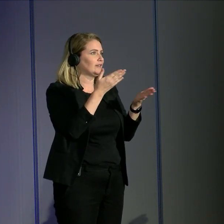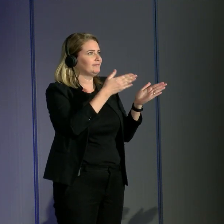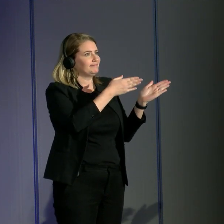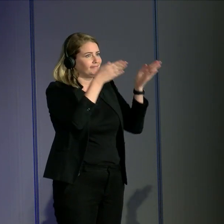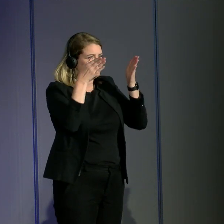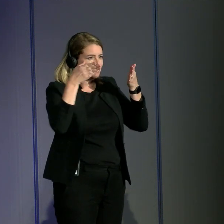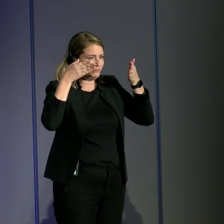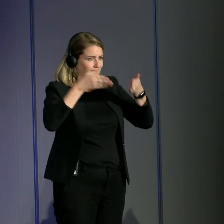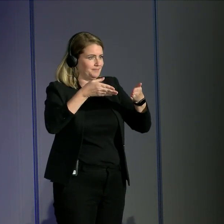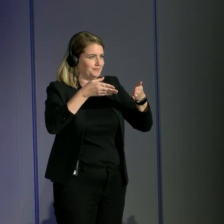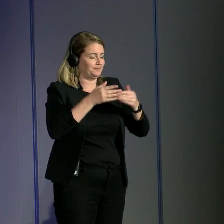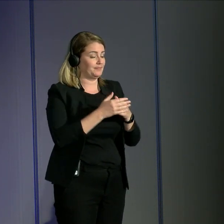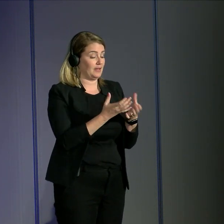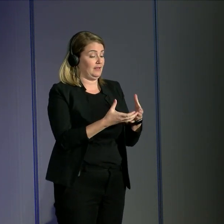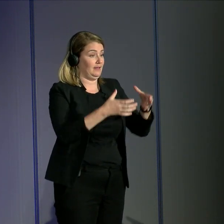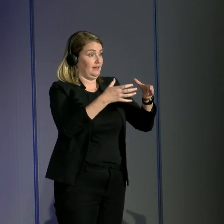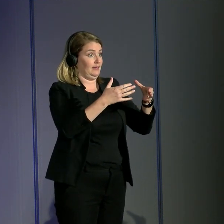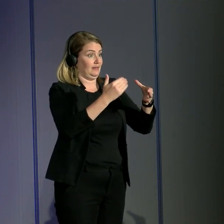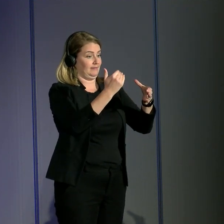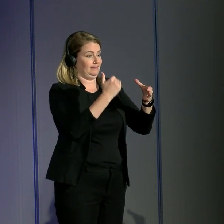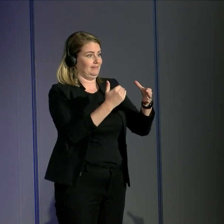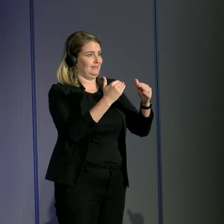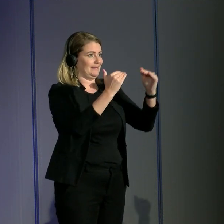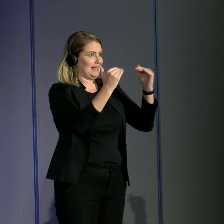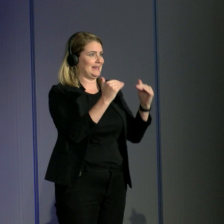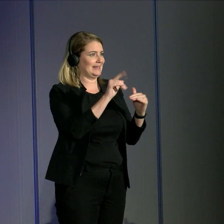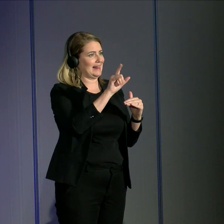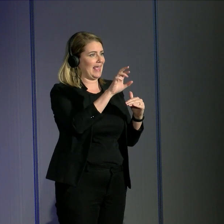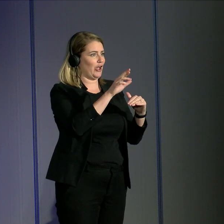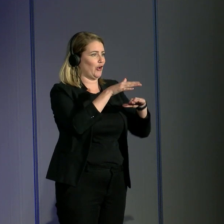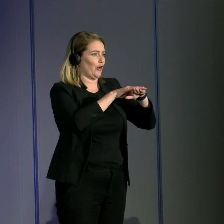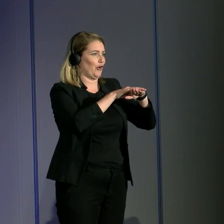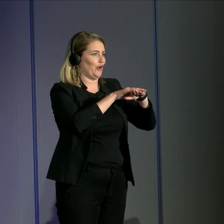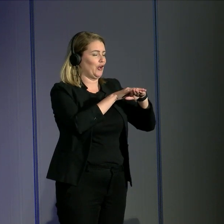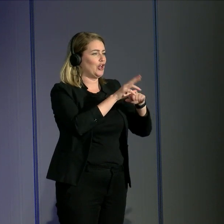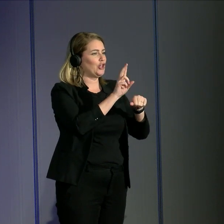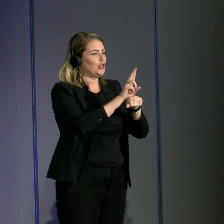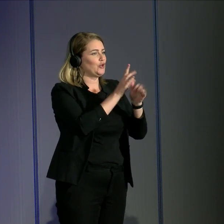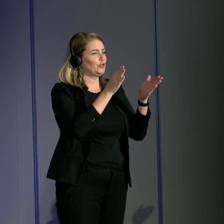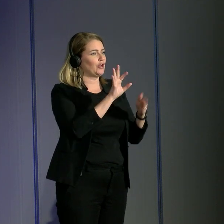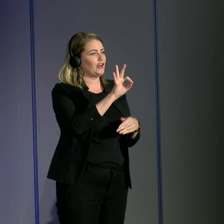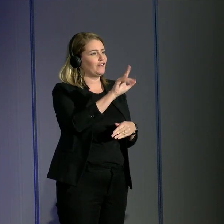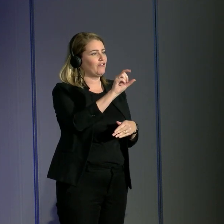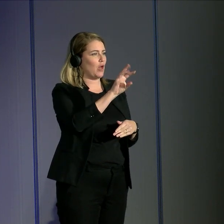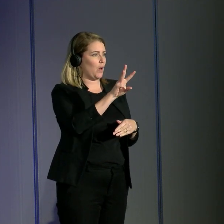Next layer is what we call user flows. And this is a tighter analysis. Okay?